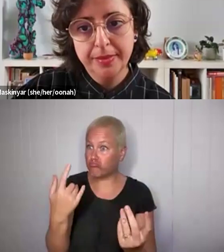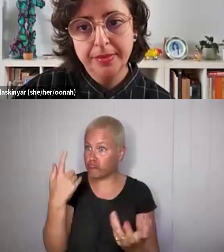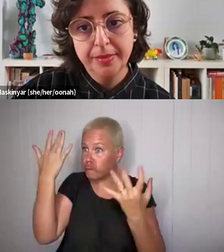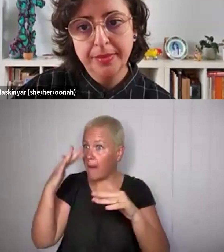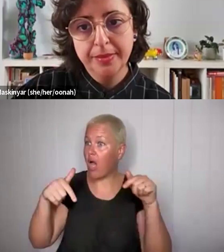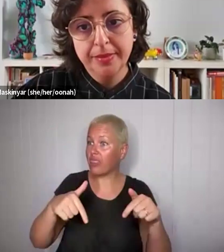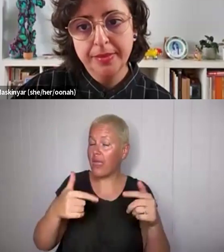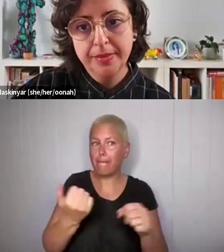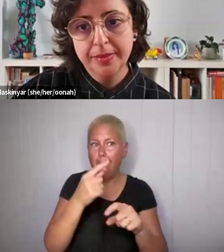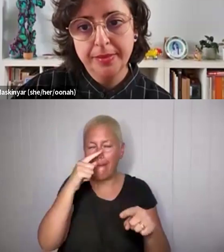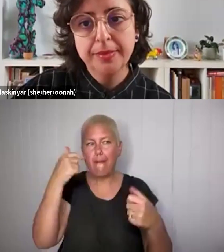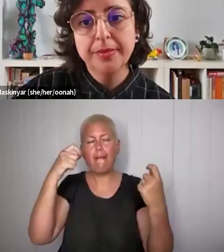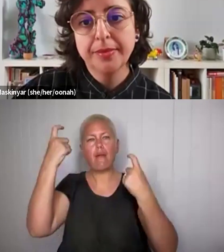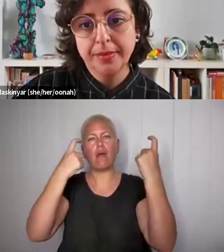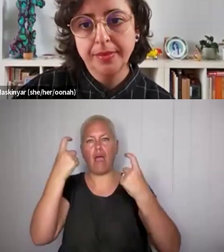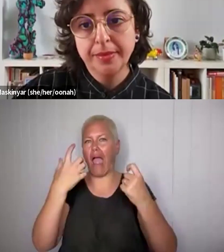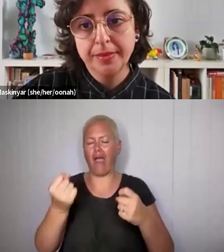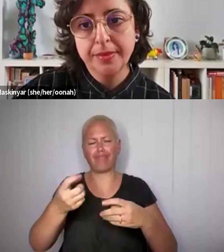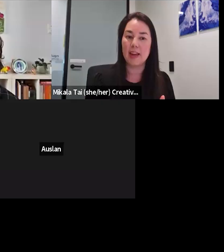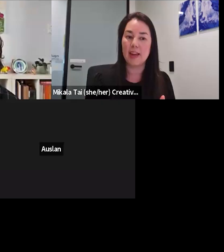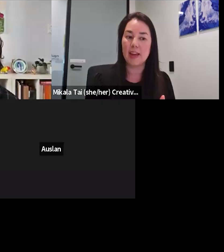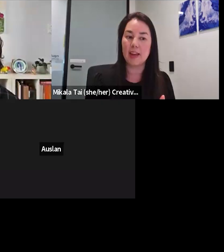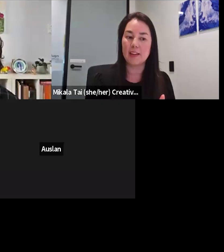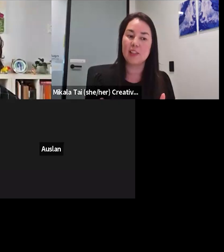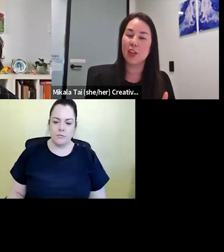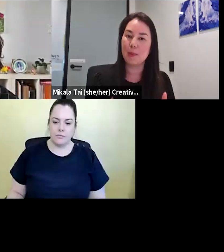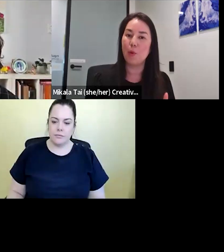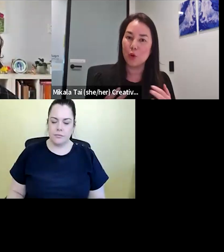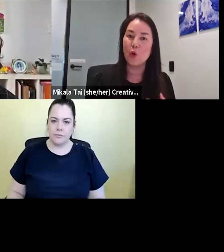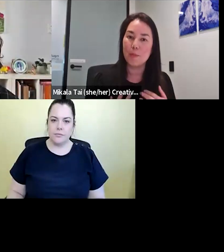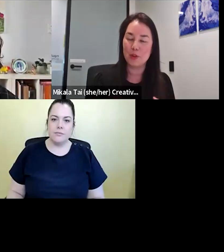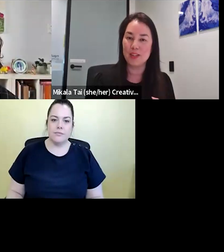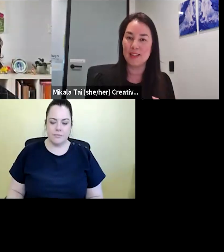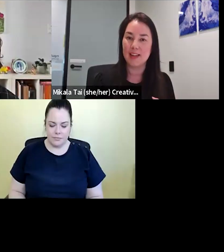It's a multitude of ways. The exhibition — you need to think about what you are saying as the